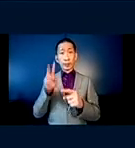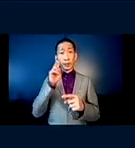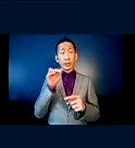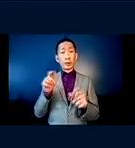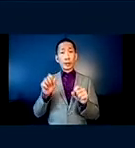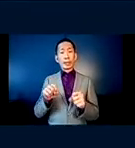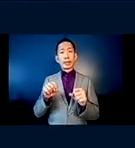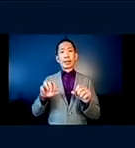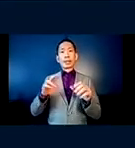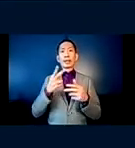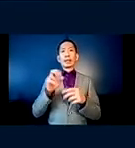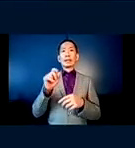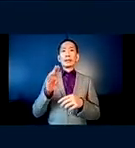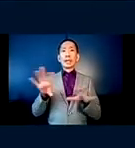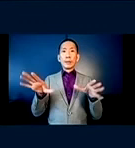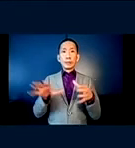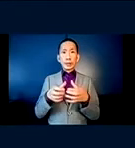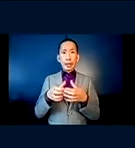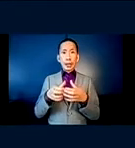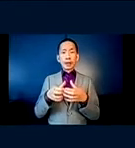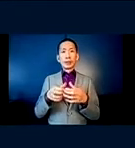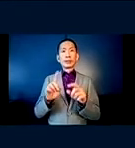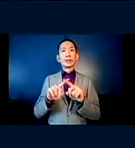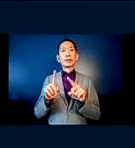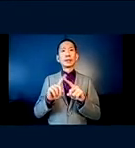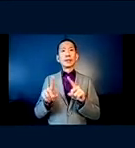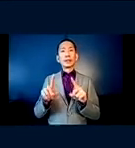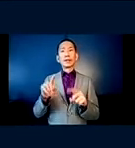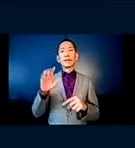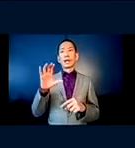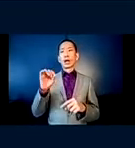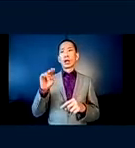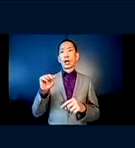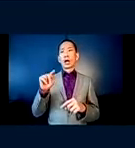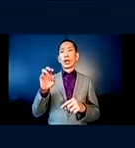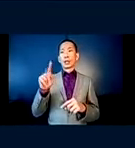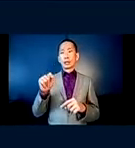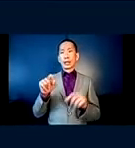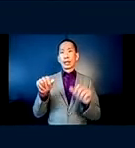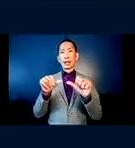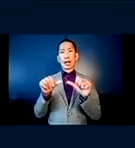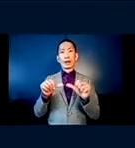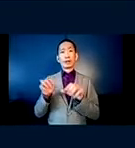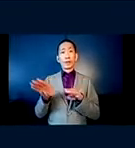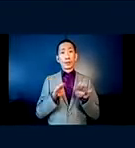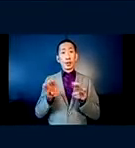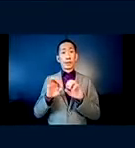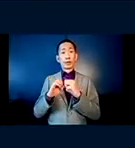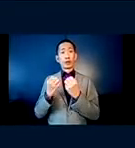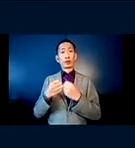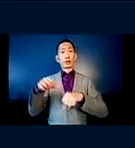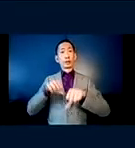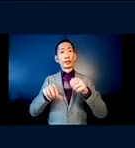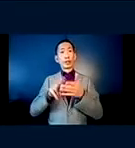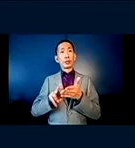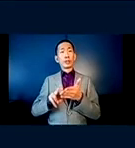TO SEE IF WE COULD SUBDIVIDE OR SUBCATEGORIZE AND CLUSTER CONTENT AREAS OF BEHAVIORAL AND